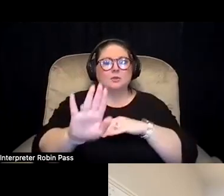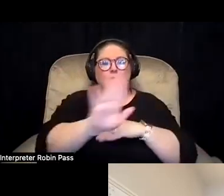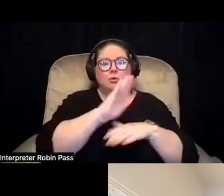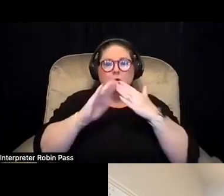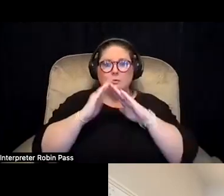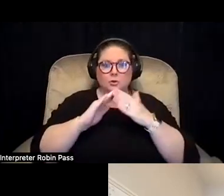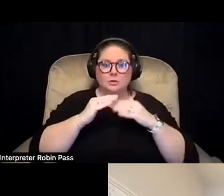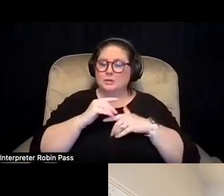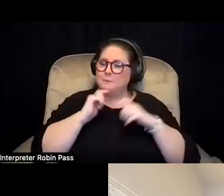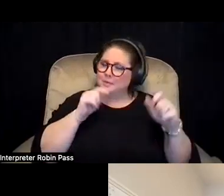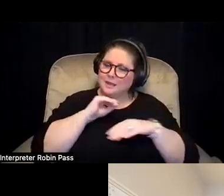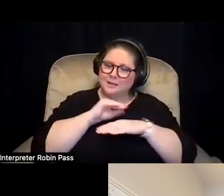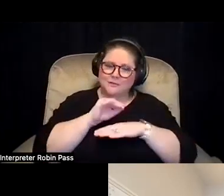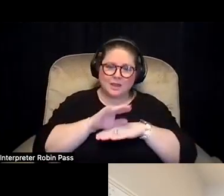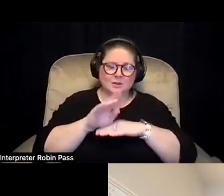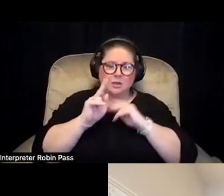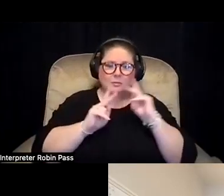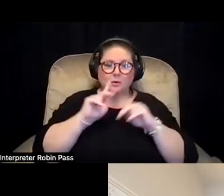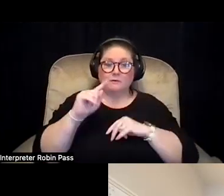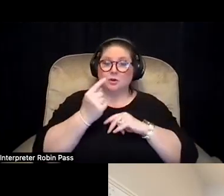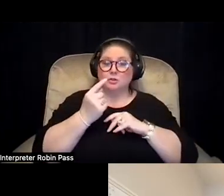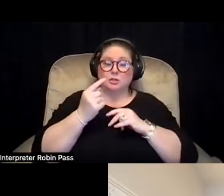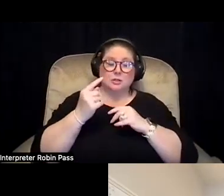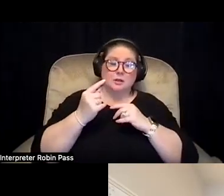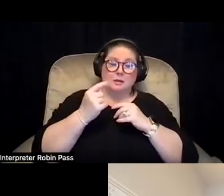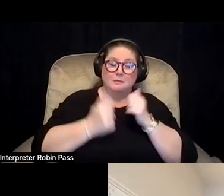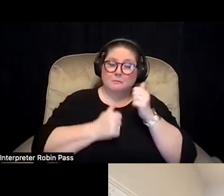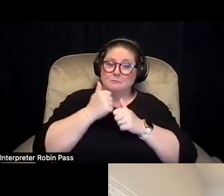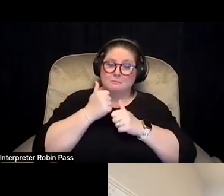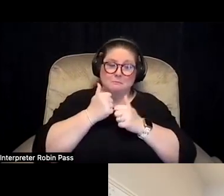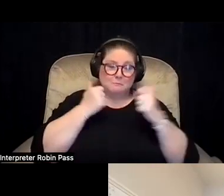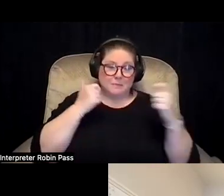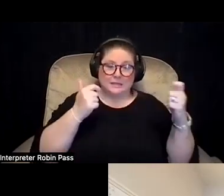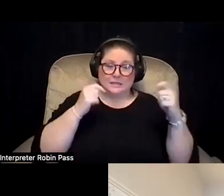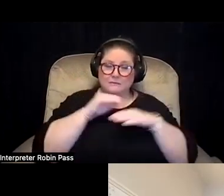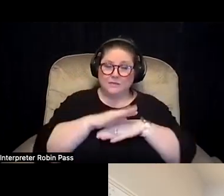first place that has the greatest effect on you and it connects to how you live today